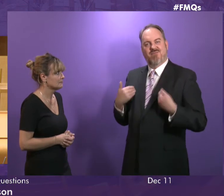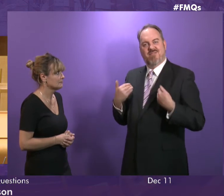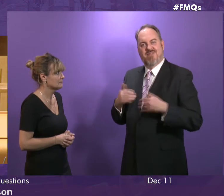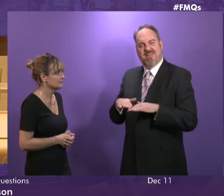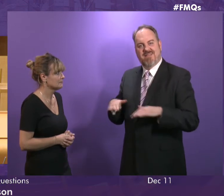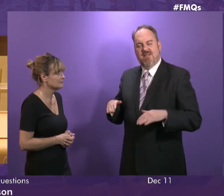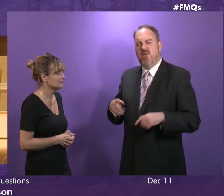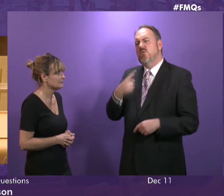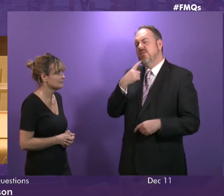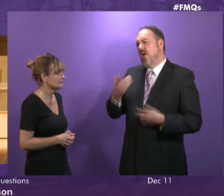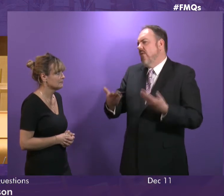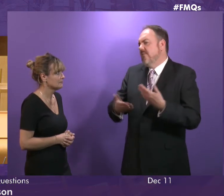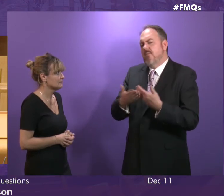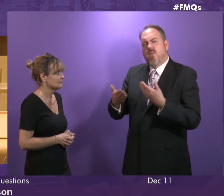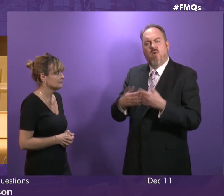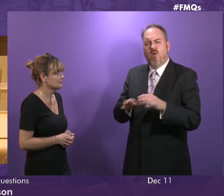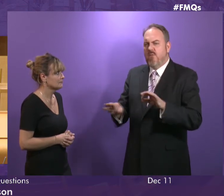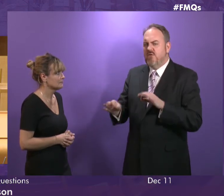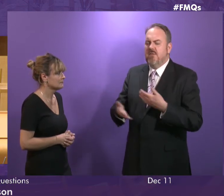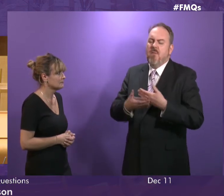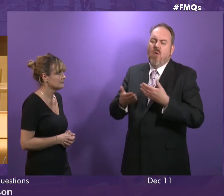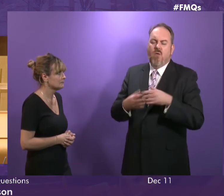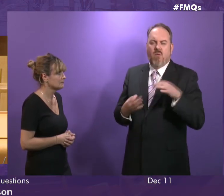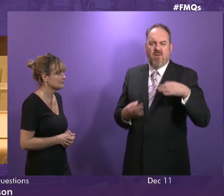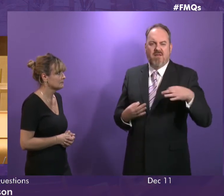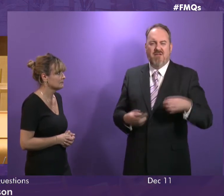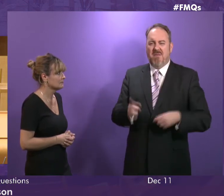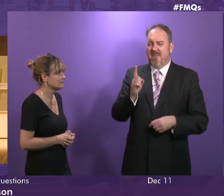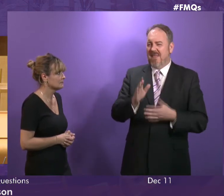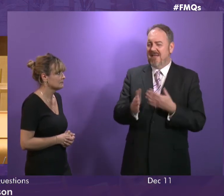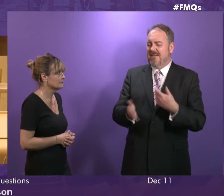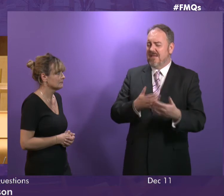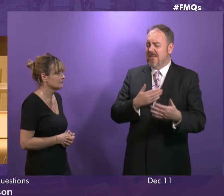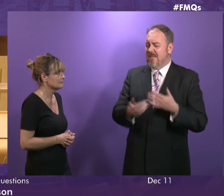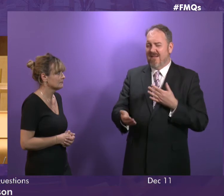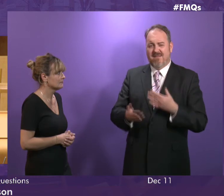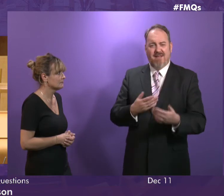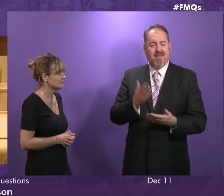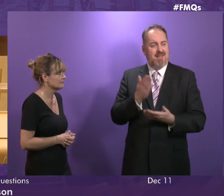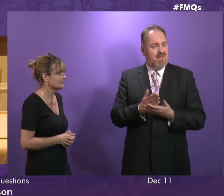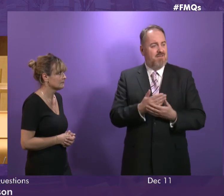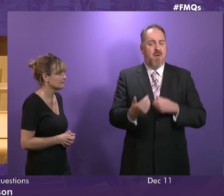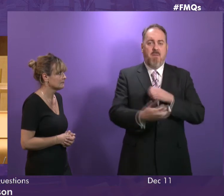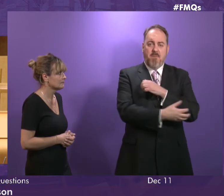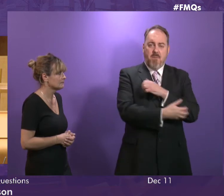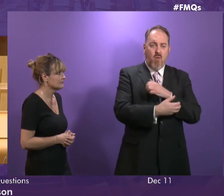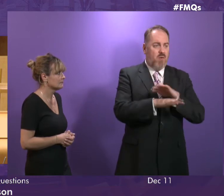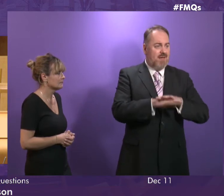out the line that there are more options and more qualifications available, but what does that matter if young people do not have the opportunity to take them or if there are different